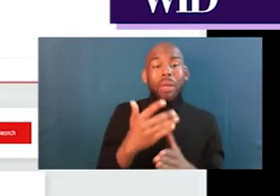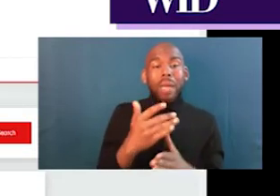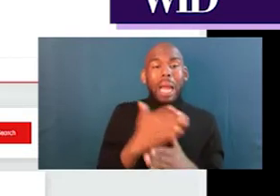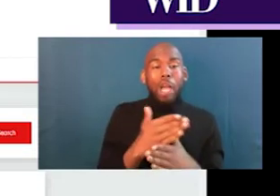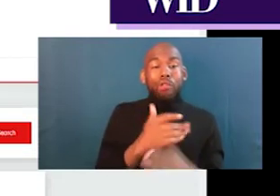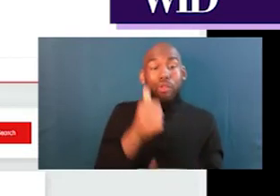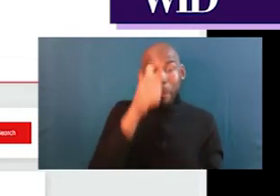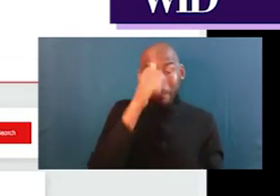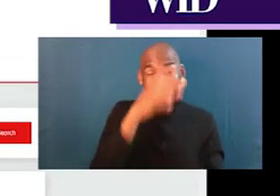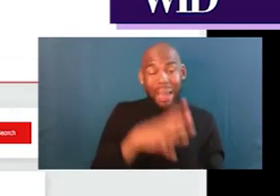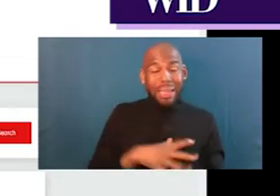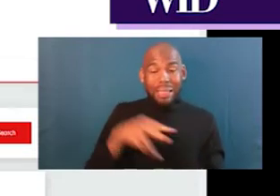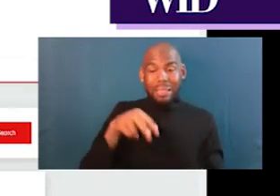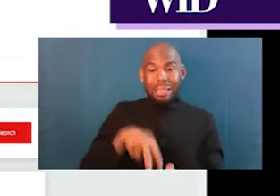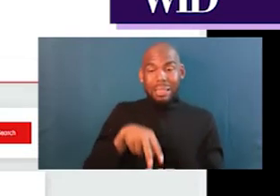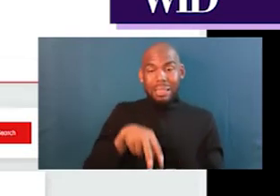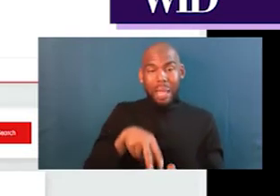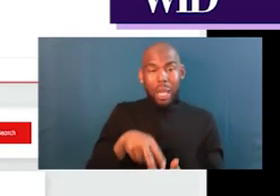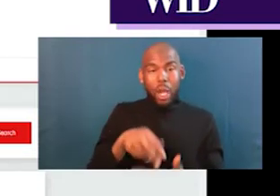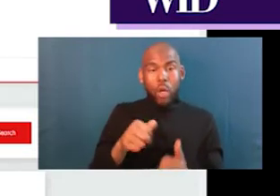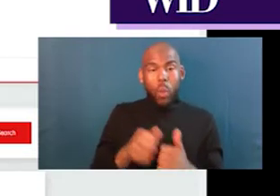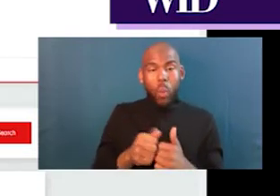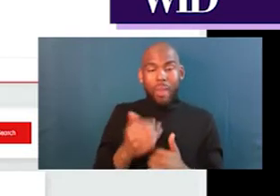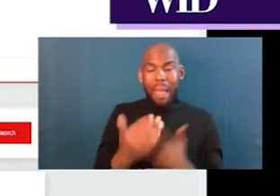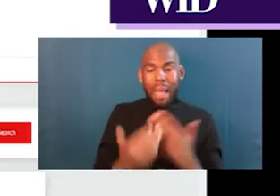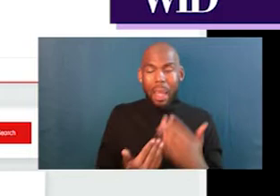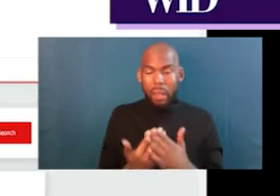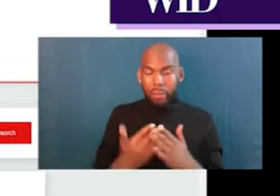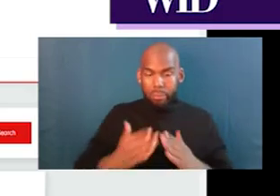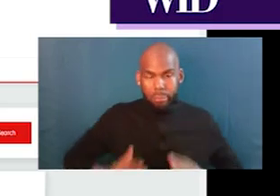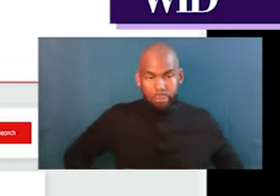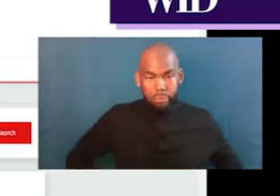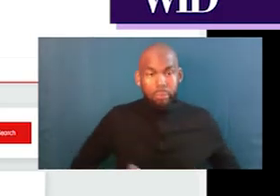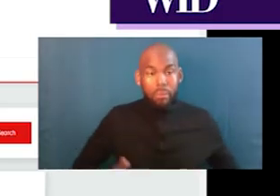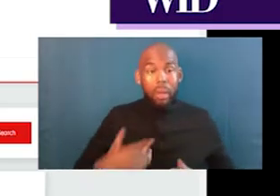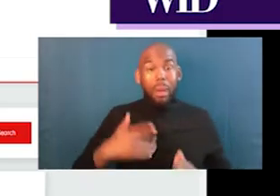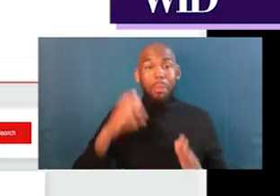tie stands in front of a railing with his hands resting in his pockets. Graphic, ladybug